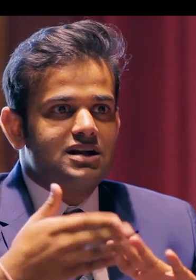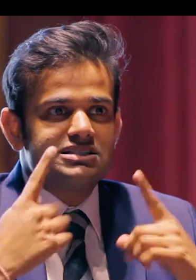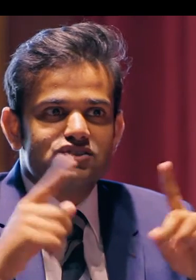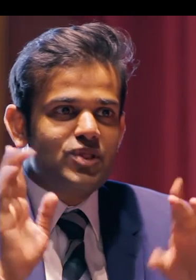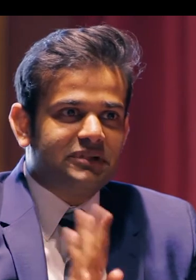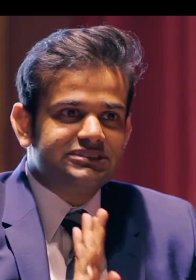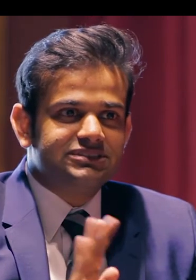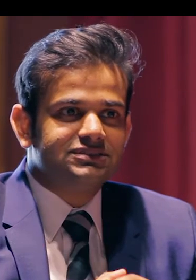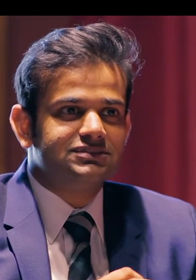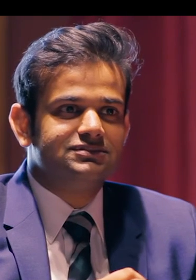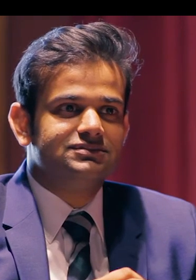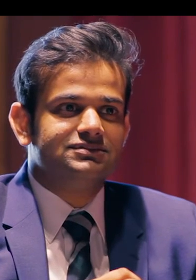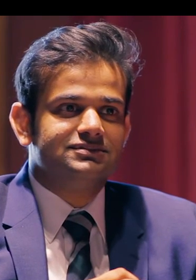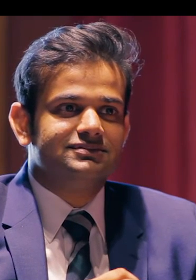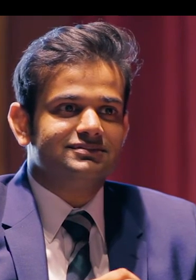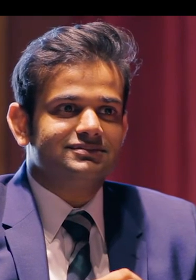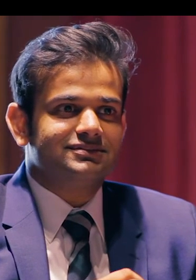and running a successful business?